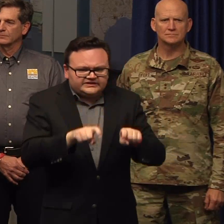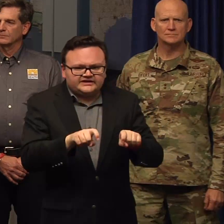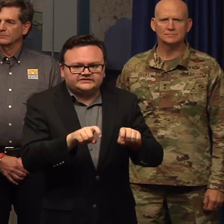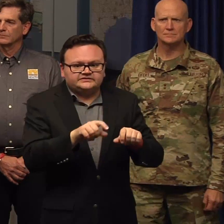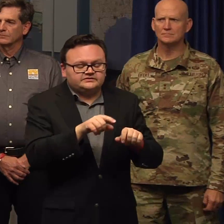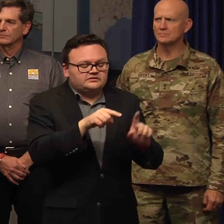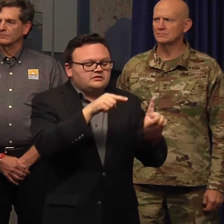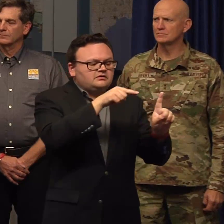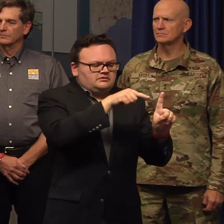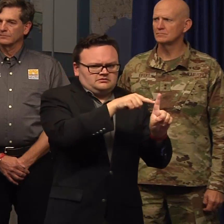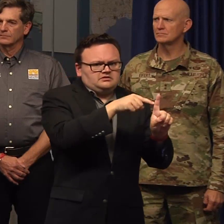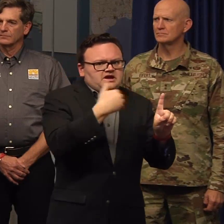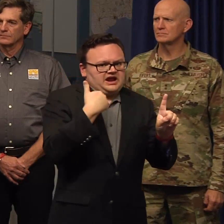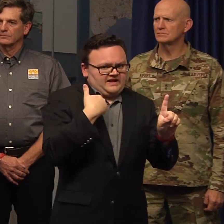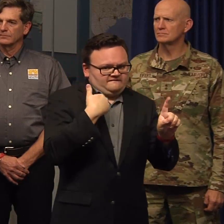NEWS, TWO ADDITIONAL PEOPLE IN